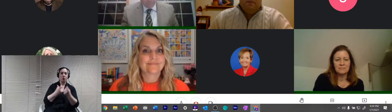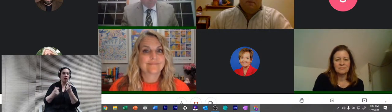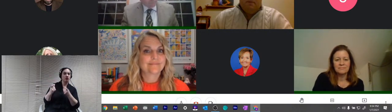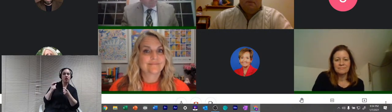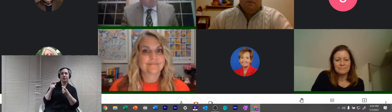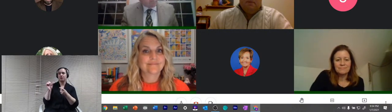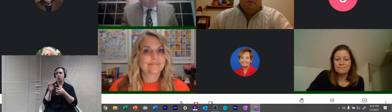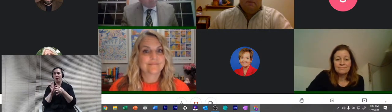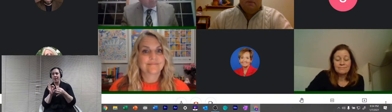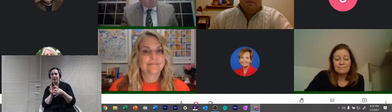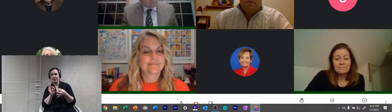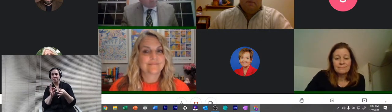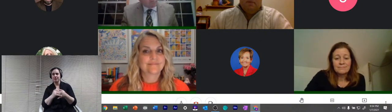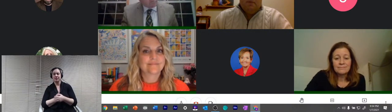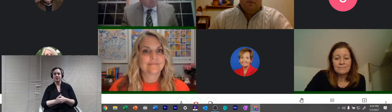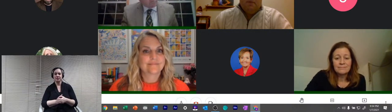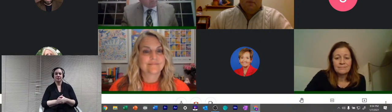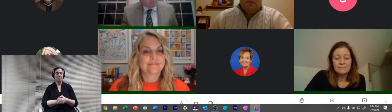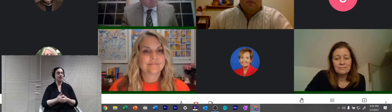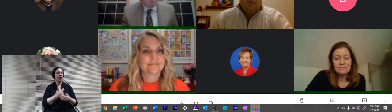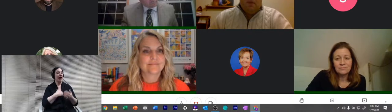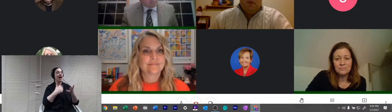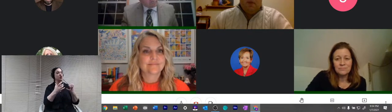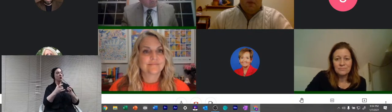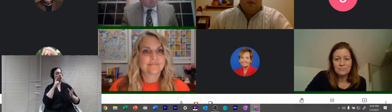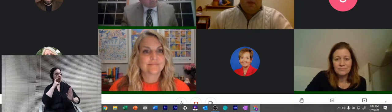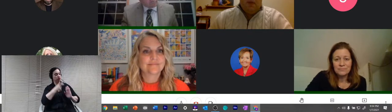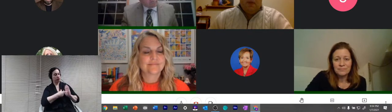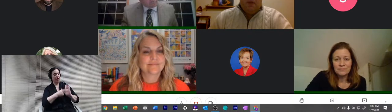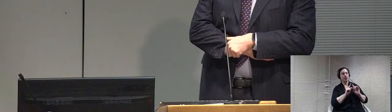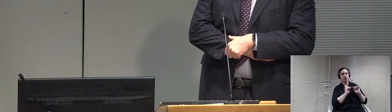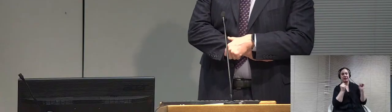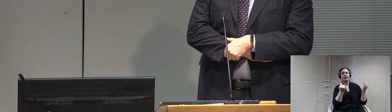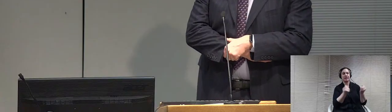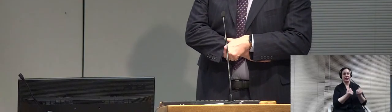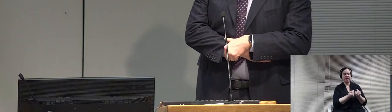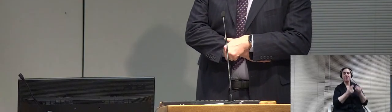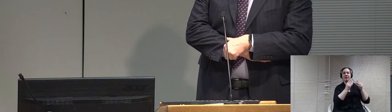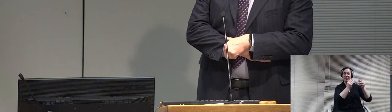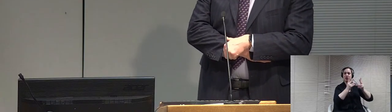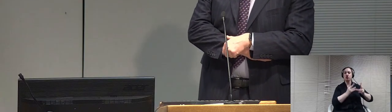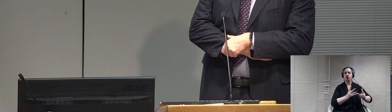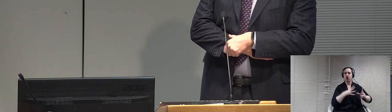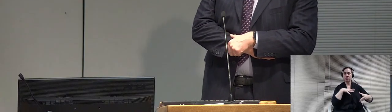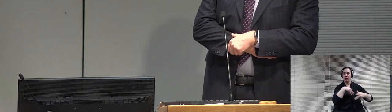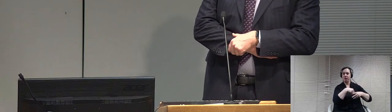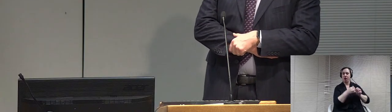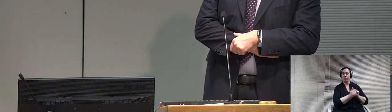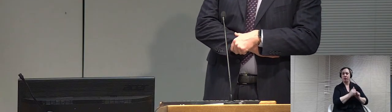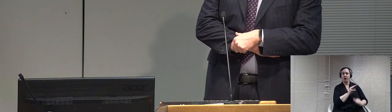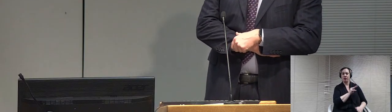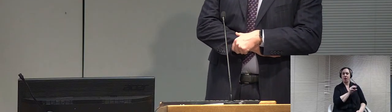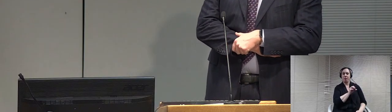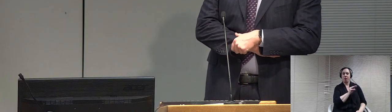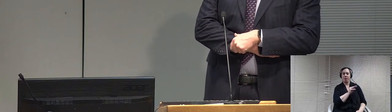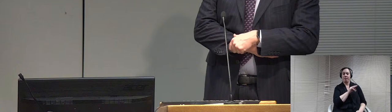I just wanna acknowledge the team. The teachers that involve the mentor program. It just the work and their commitment to providing these experiences. That's the secret